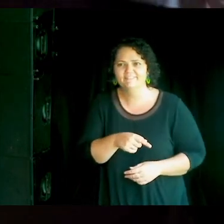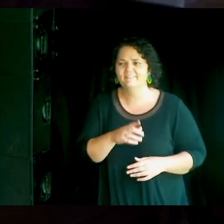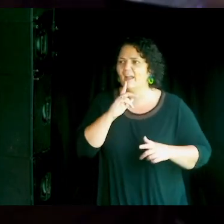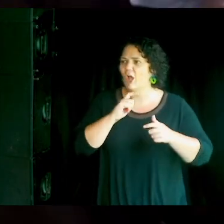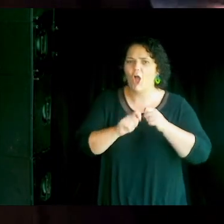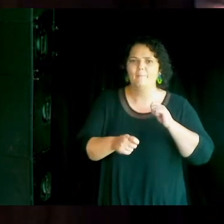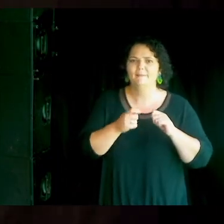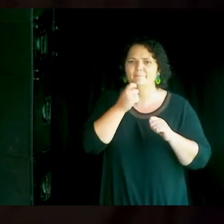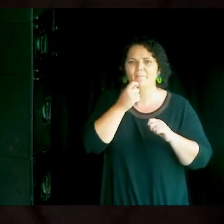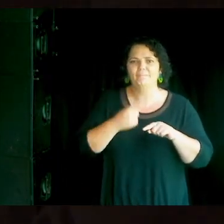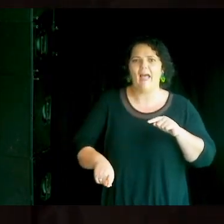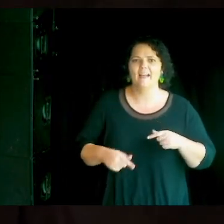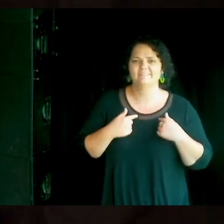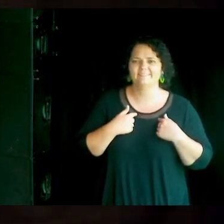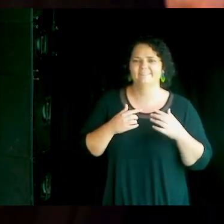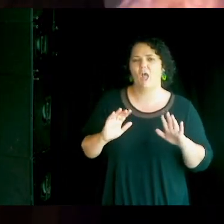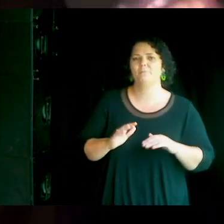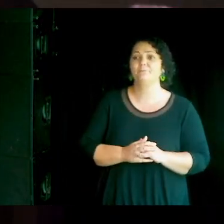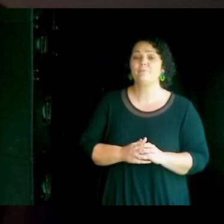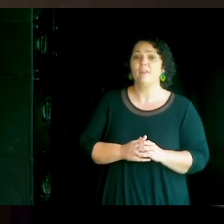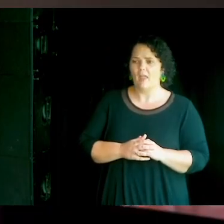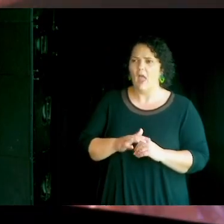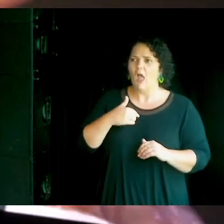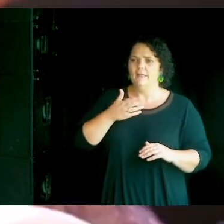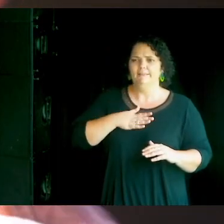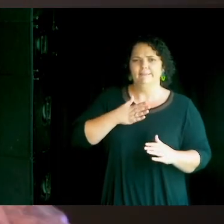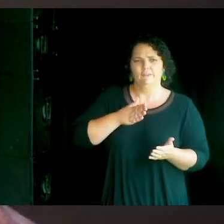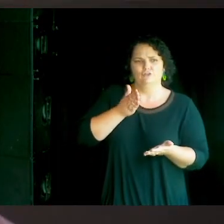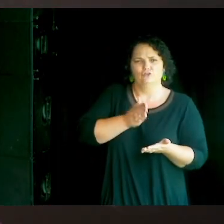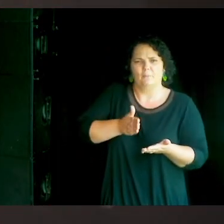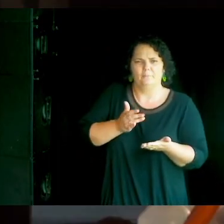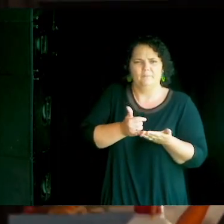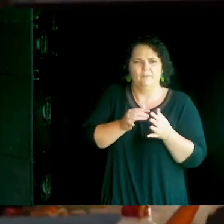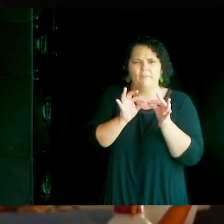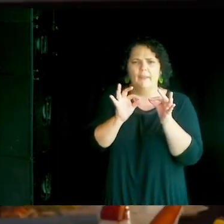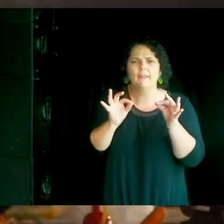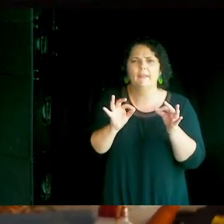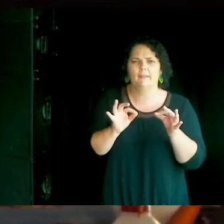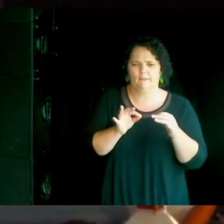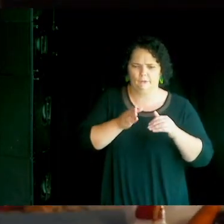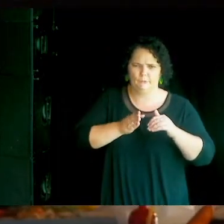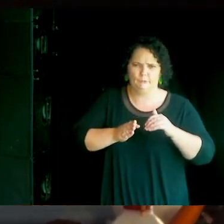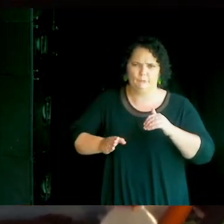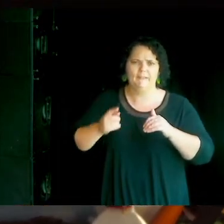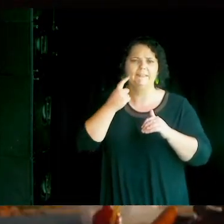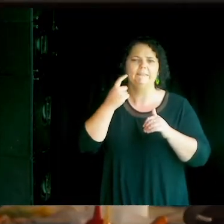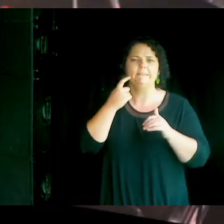so I need to chop this into kind of like very fine so it melt easily okay